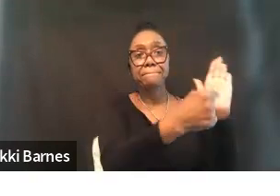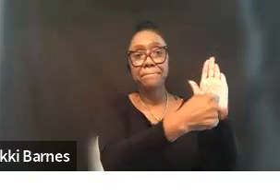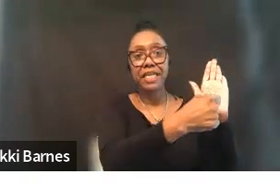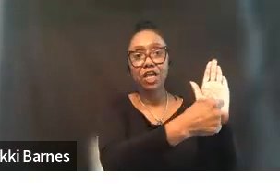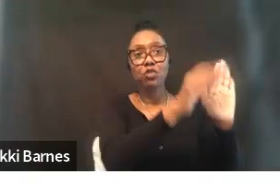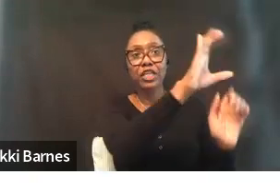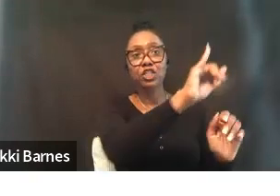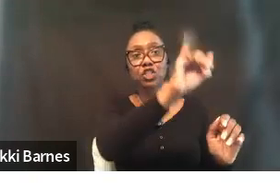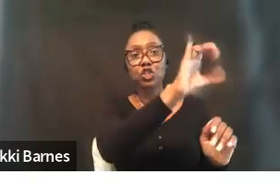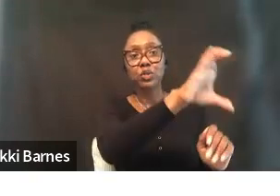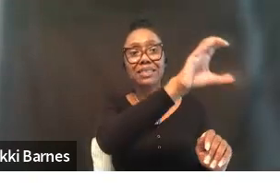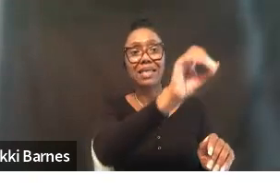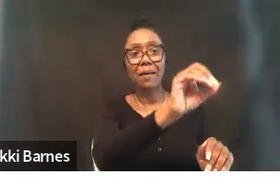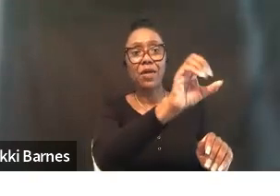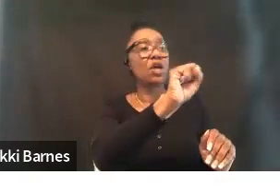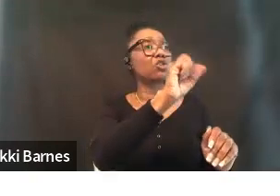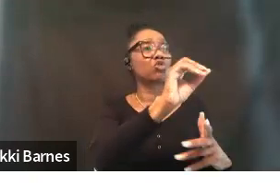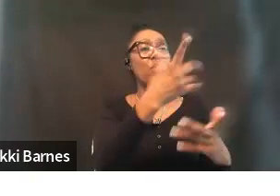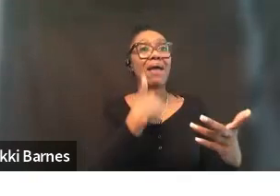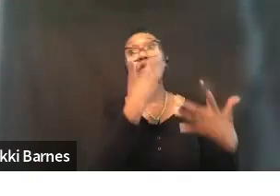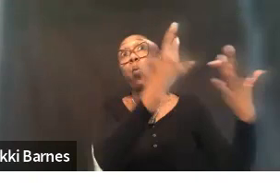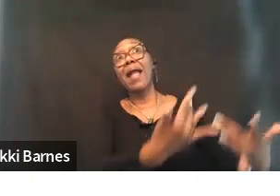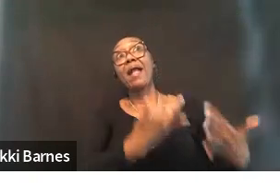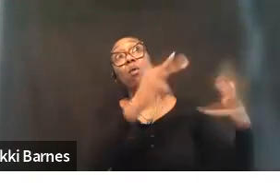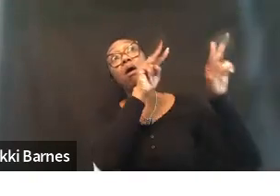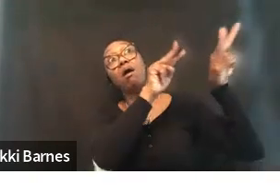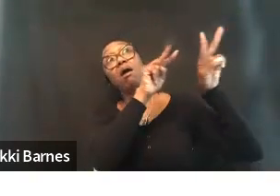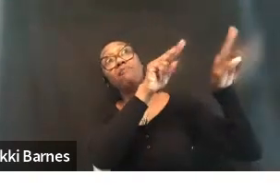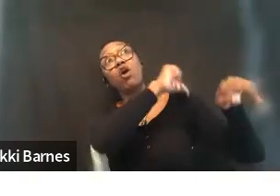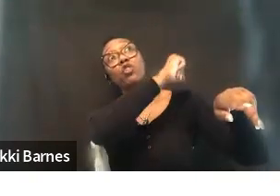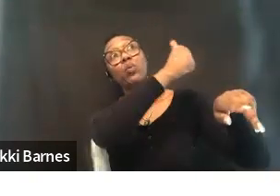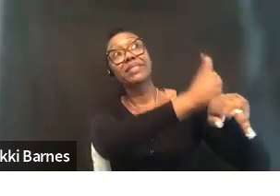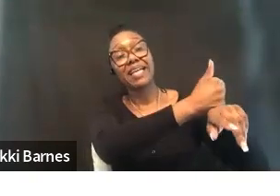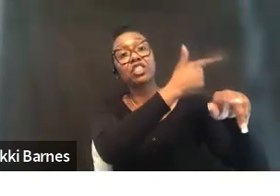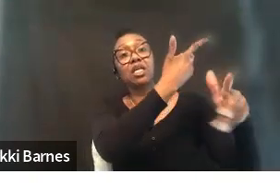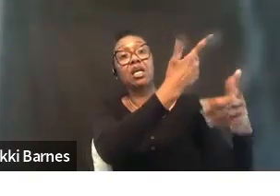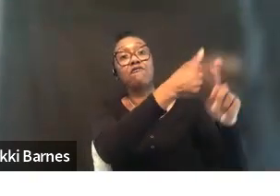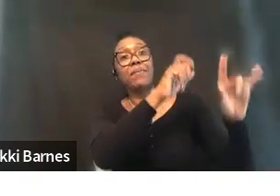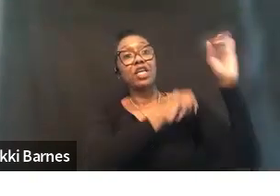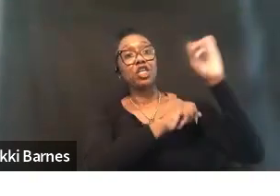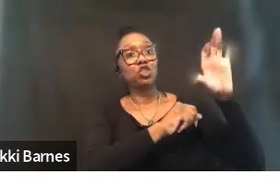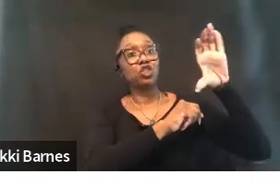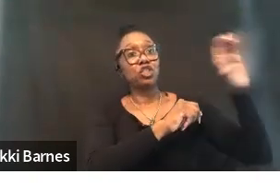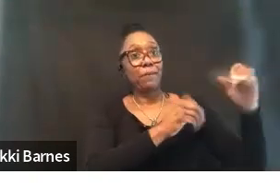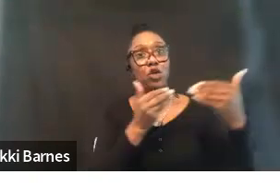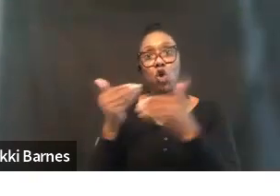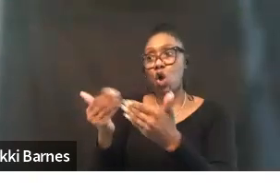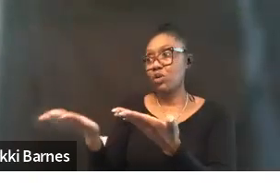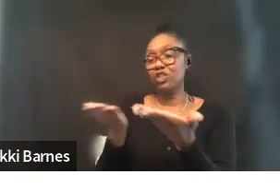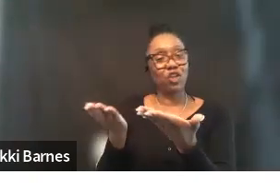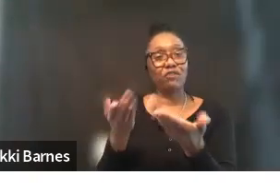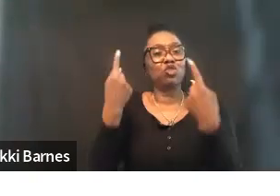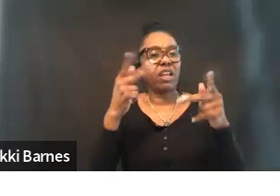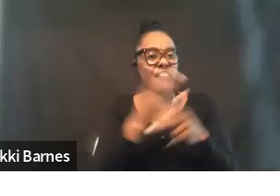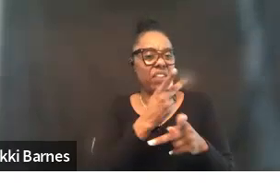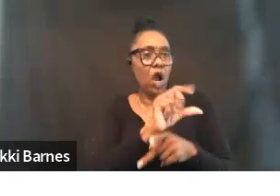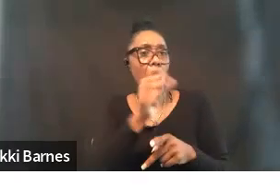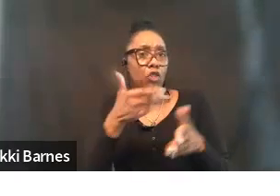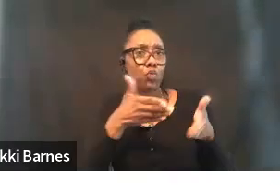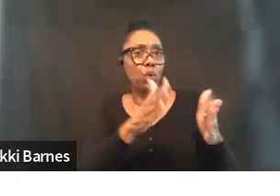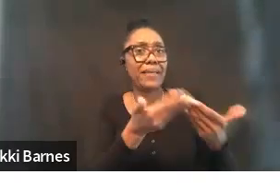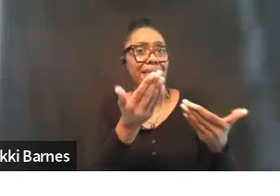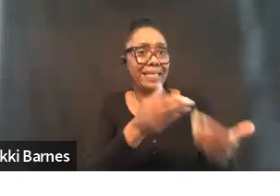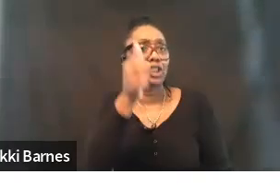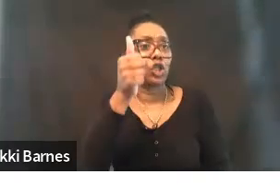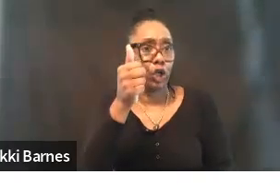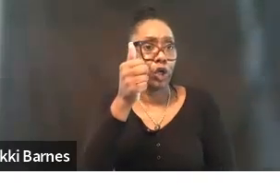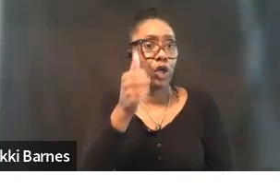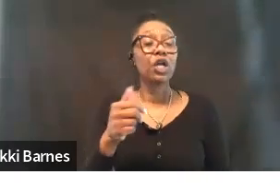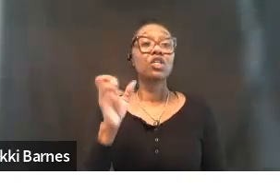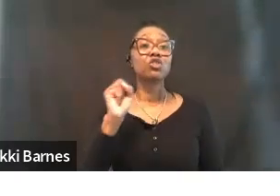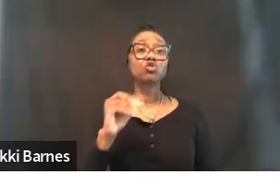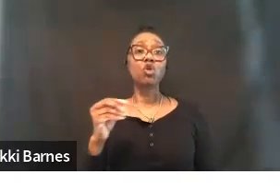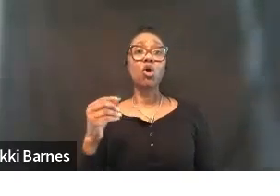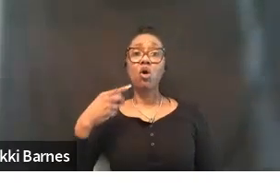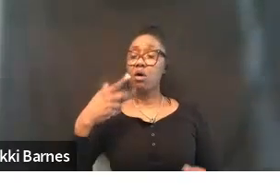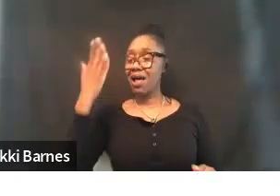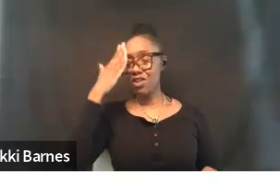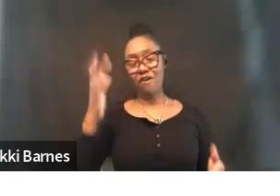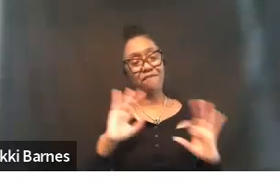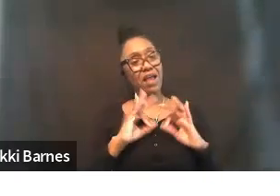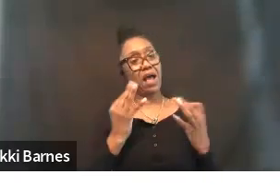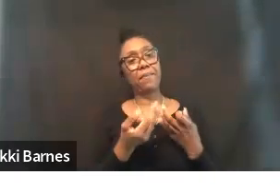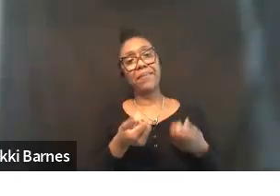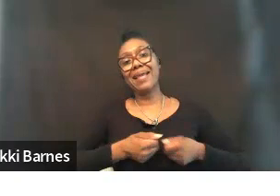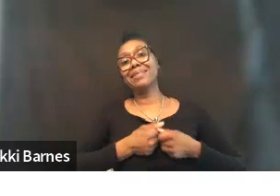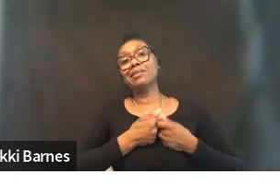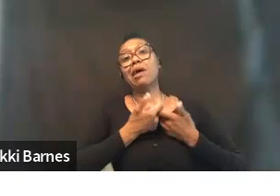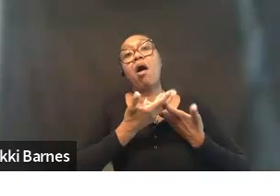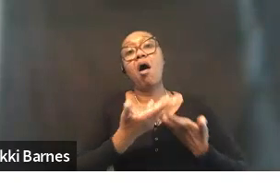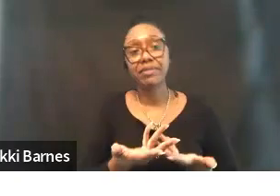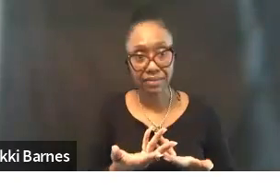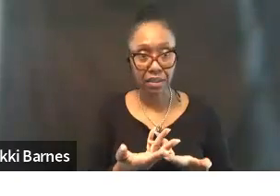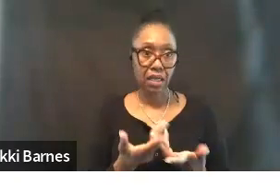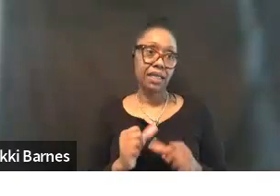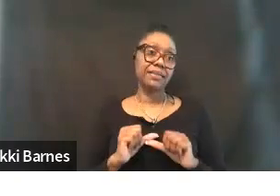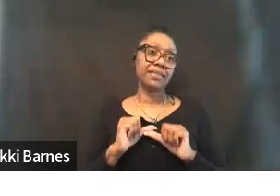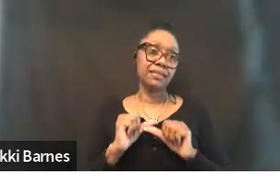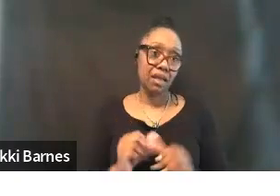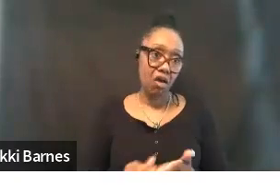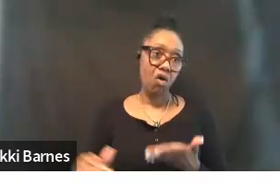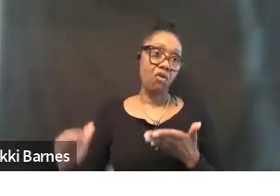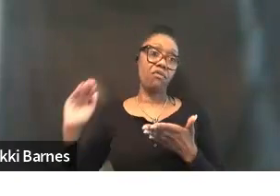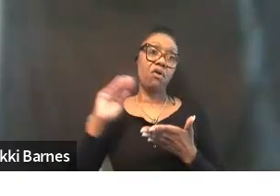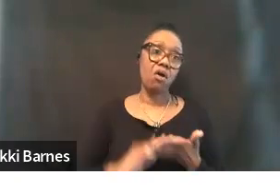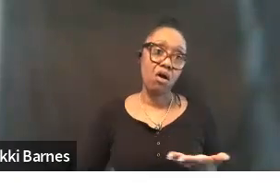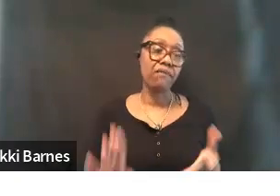We, had recommendations related to improving collaboration across entities, you know, as a family, it can be very exhausting to have to continually, repeat, it can be very exhausting to have to continually, repeat your story, right?